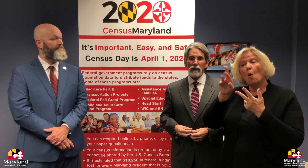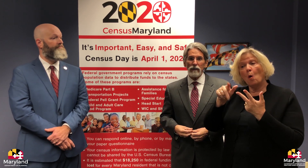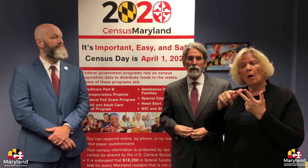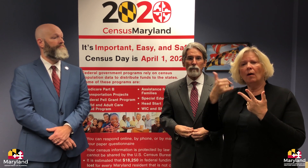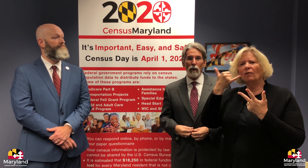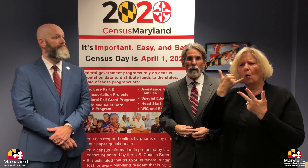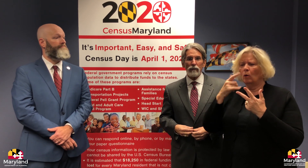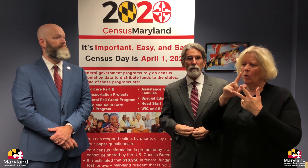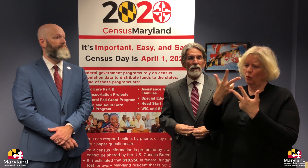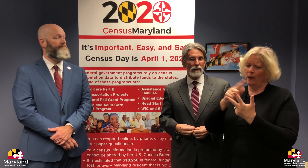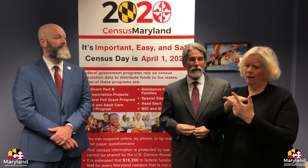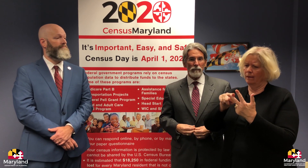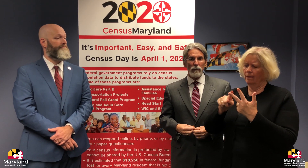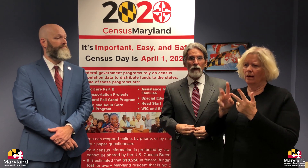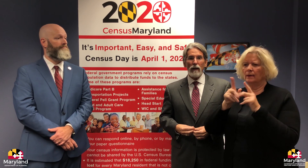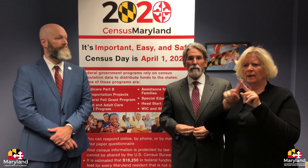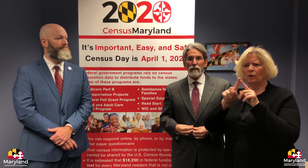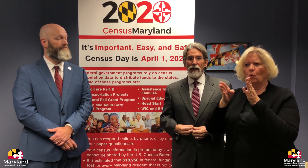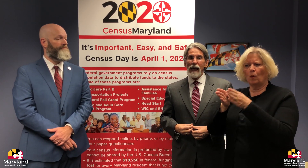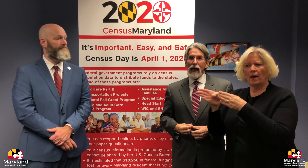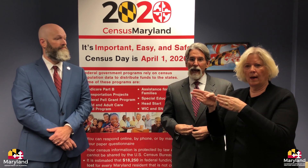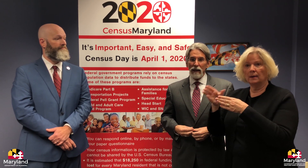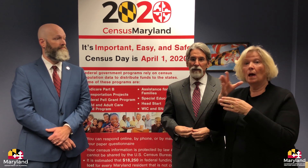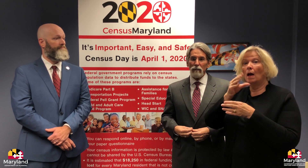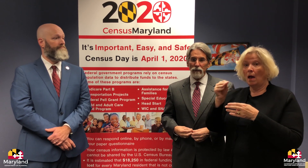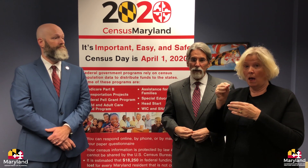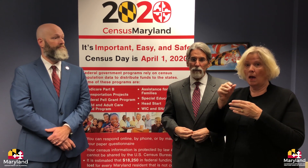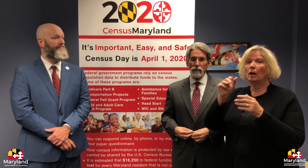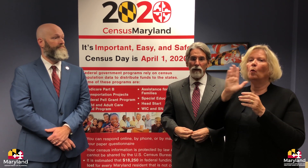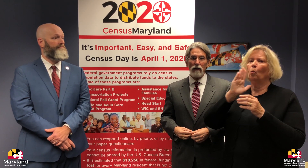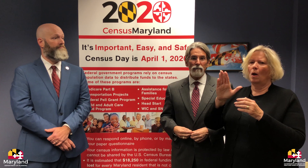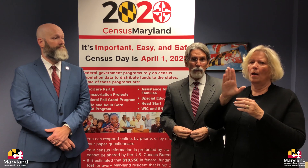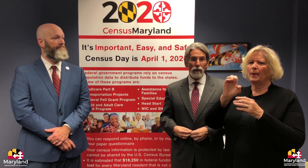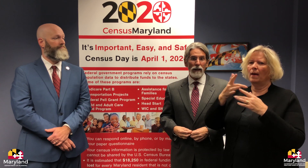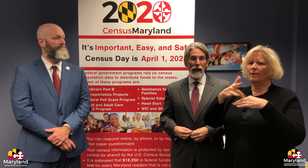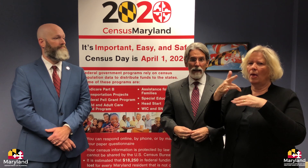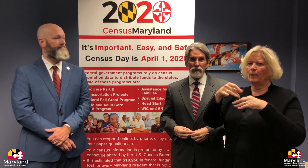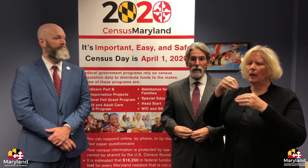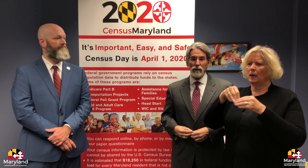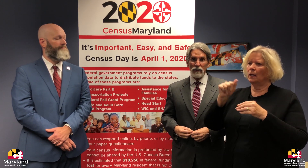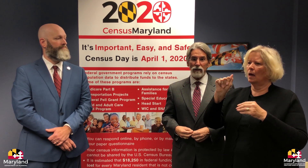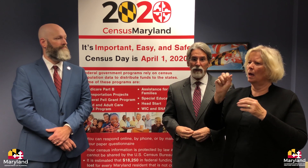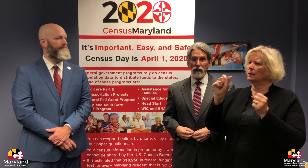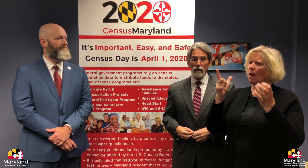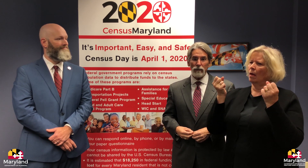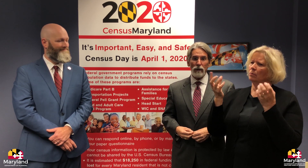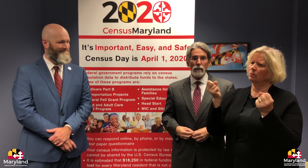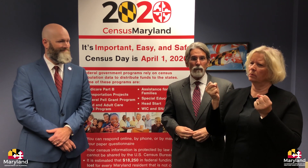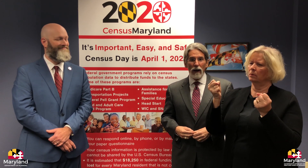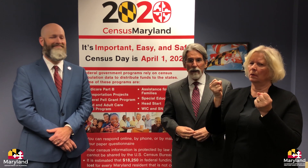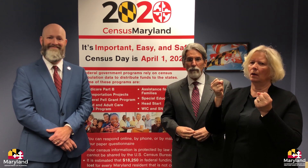The Census will also be accessible via ASL videos and fluent ASL census takers to guide